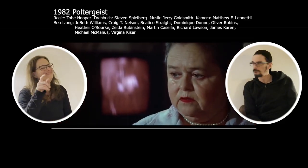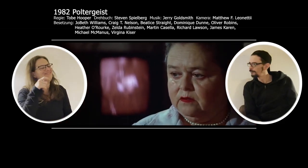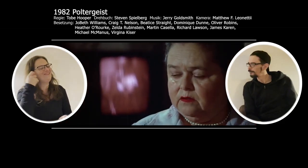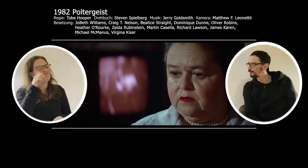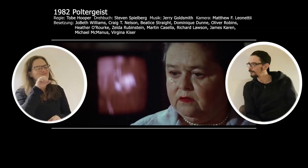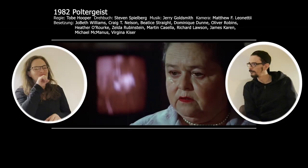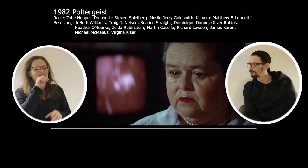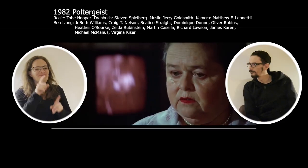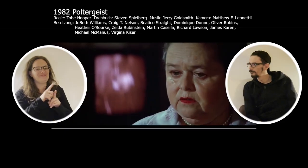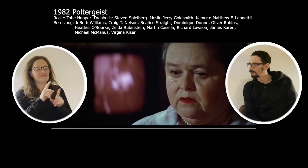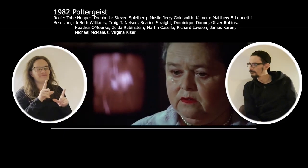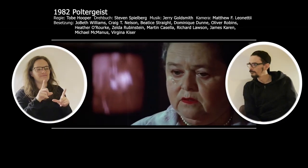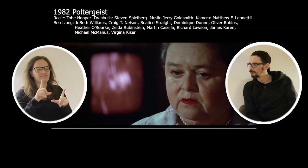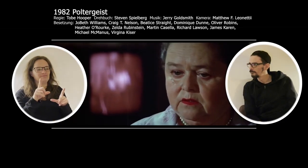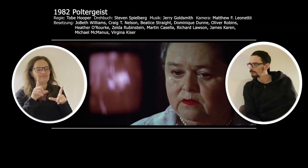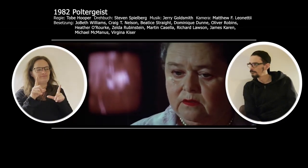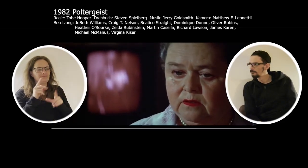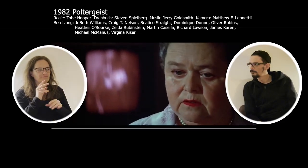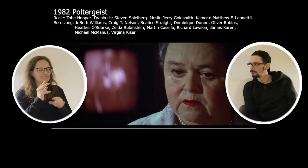In this film the slow close is estimated.